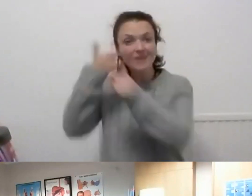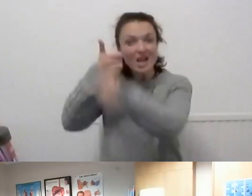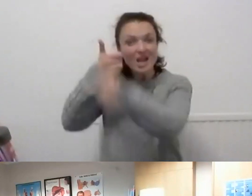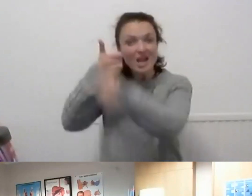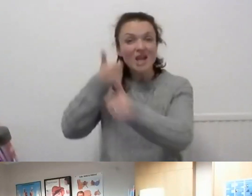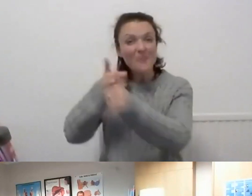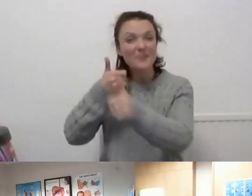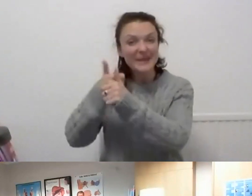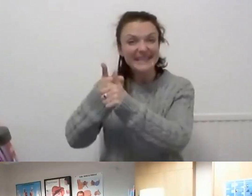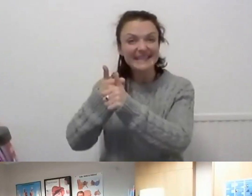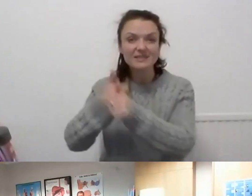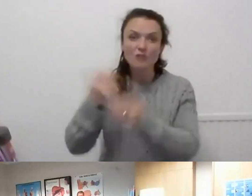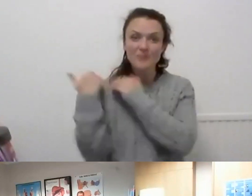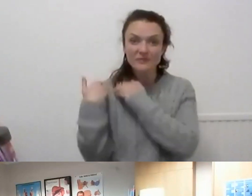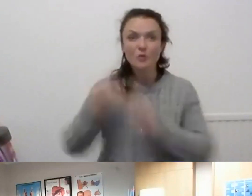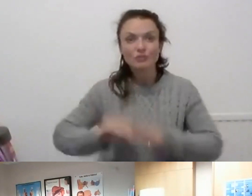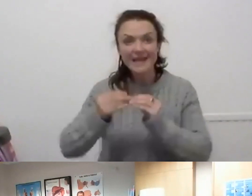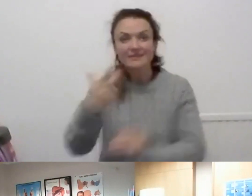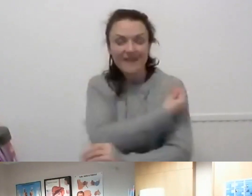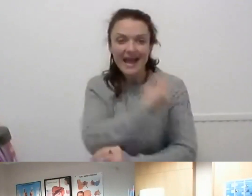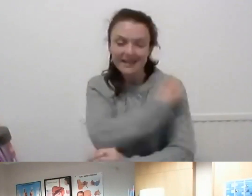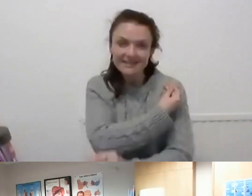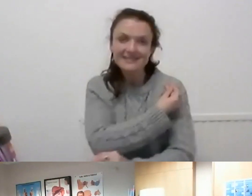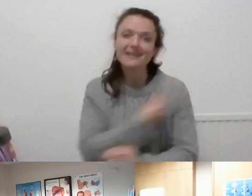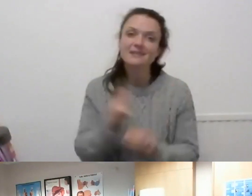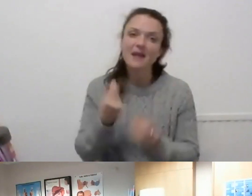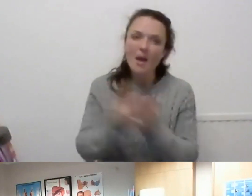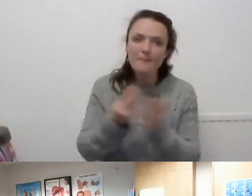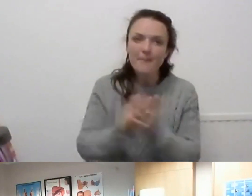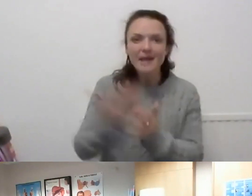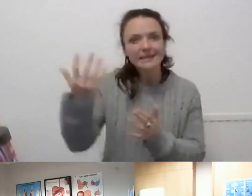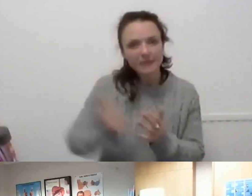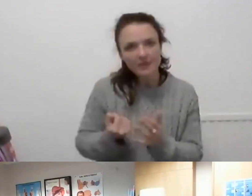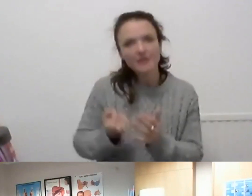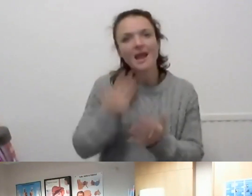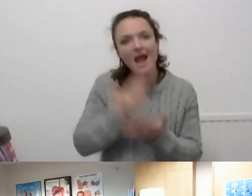a lot of money to develop these vaccines, a lot of that money has come from public funds already from